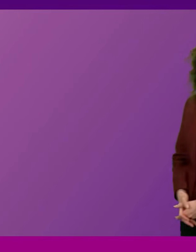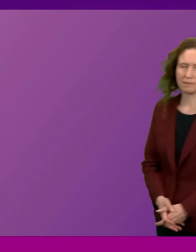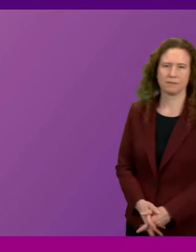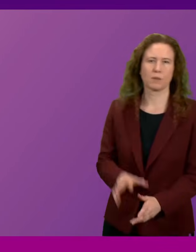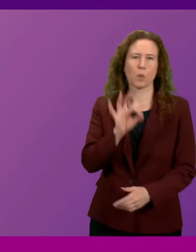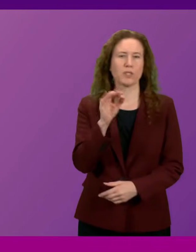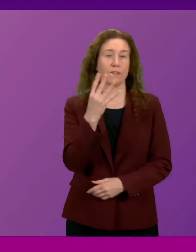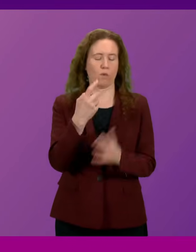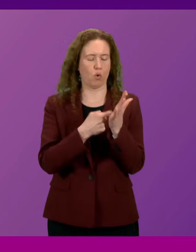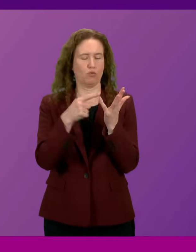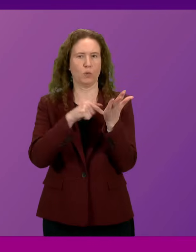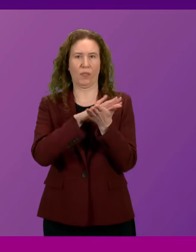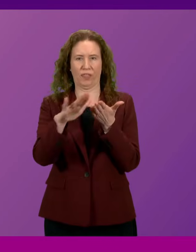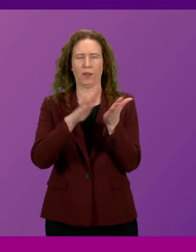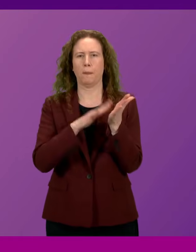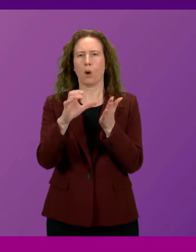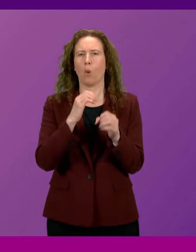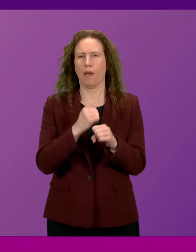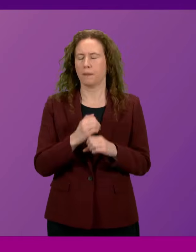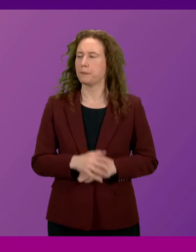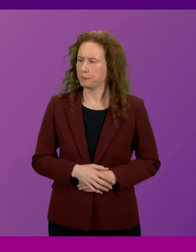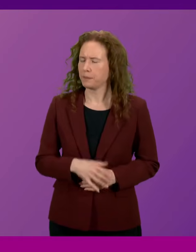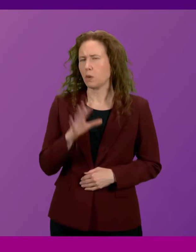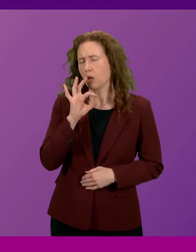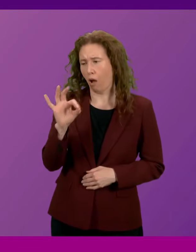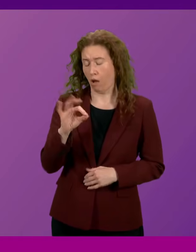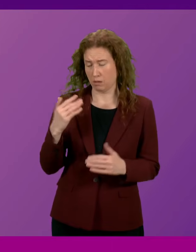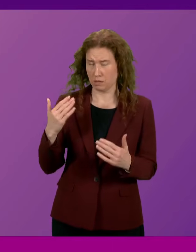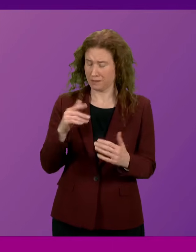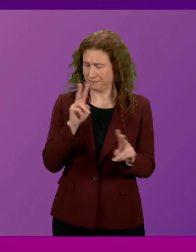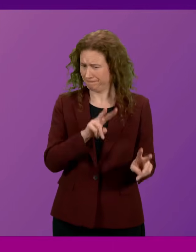To ask the First Minister, in light of reports of the rising rate of poverty for families with